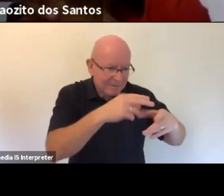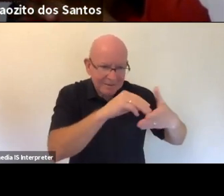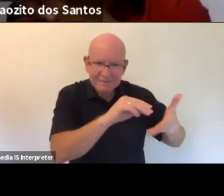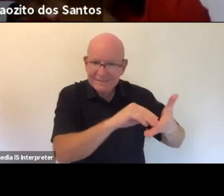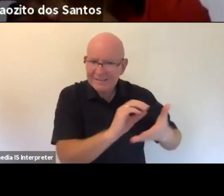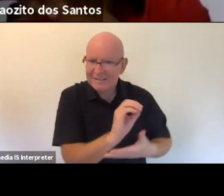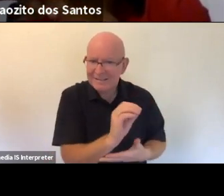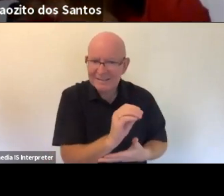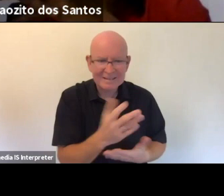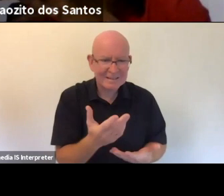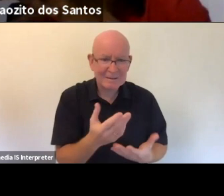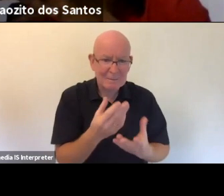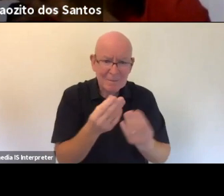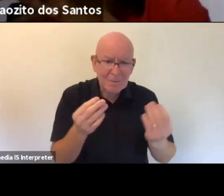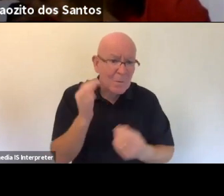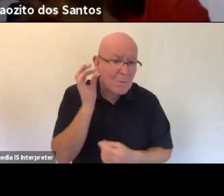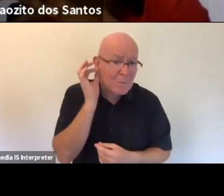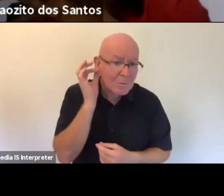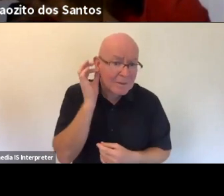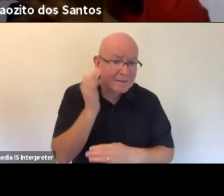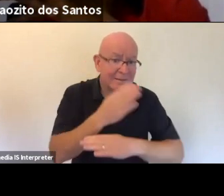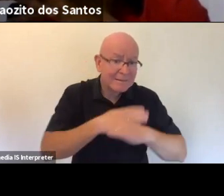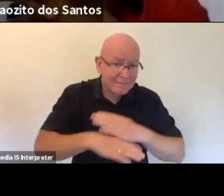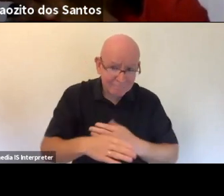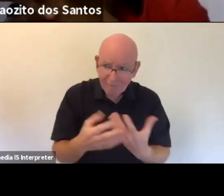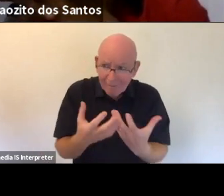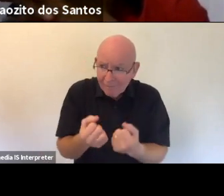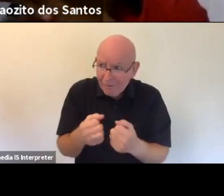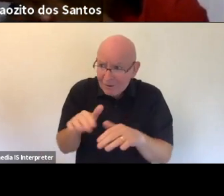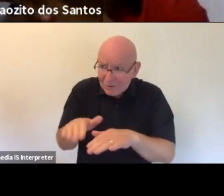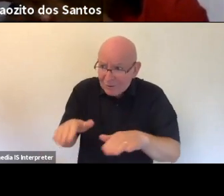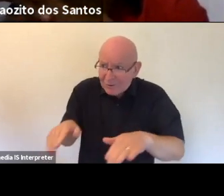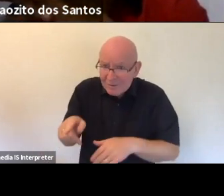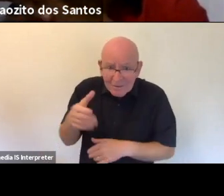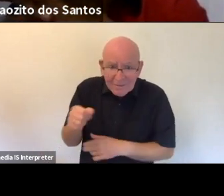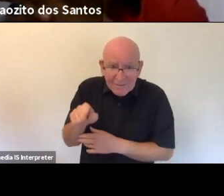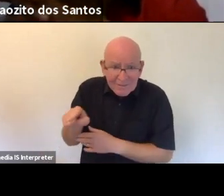[unintelligible] violence, sexual violence but they don’t have access to this… this subsidy.